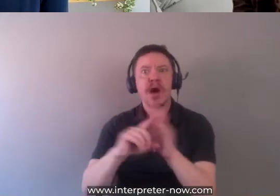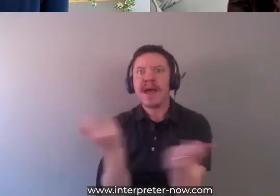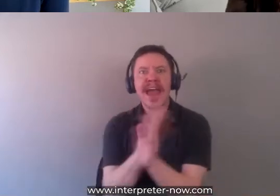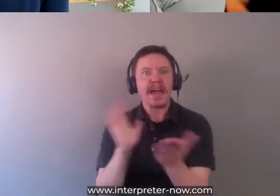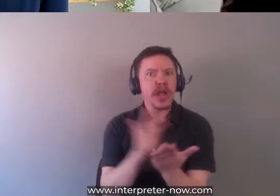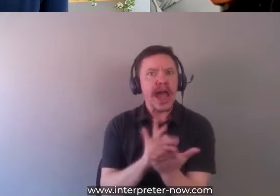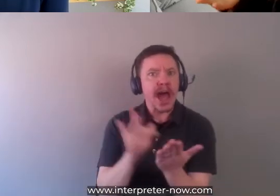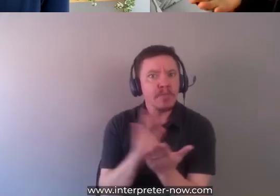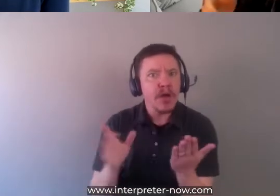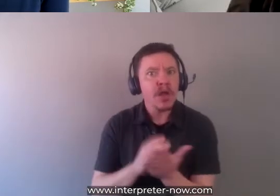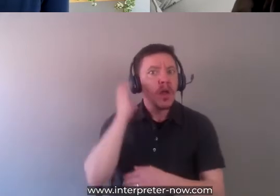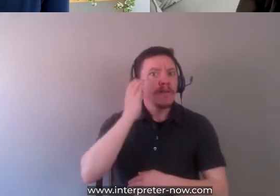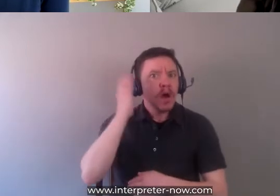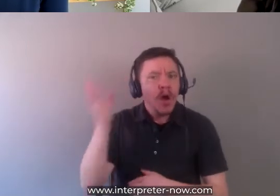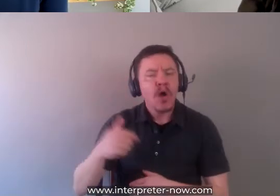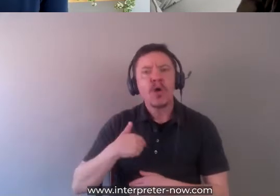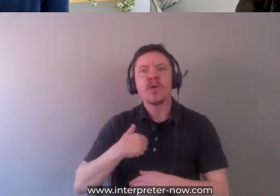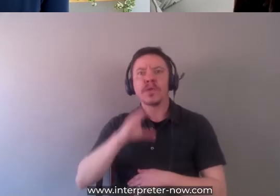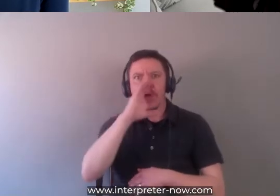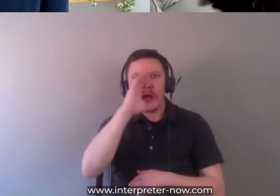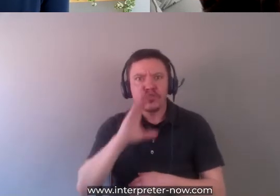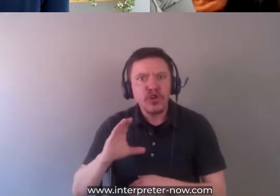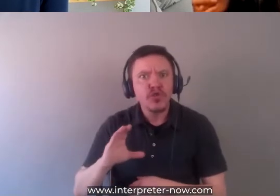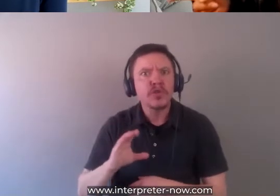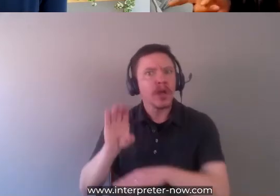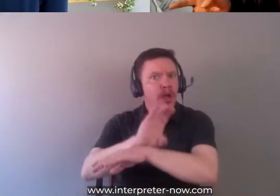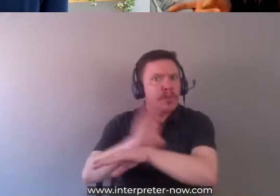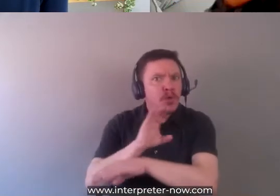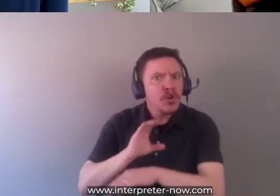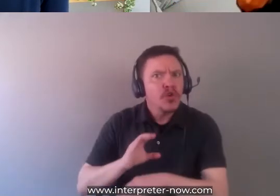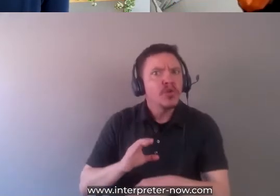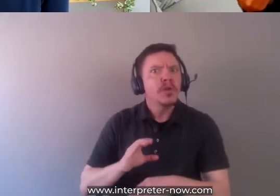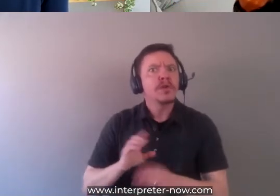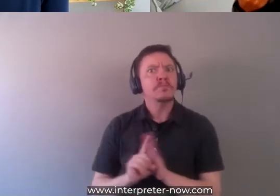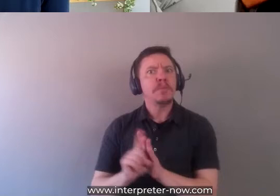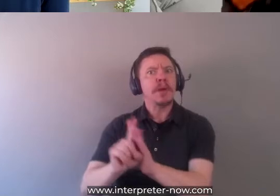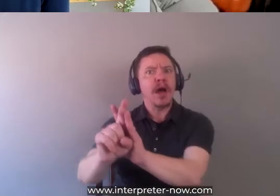visiting, on your browser, on your phone, on your computer. You didn't even search for